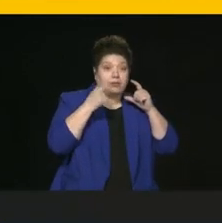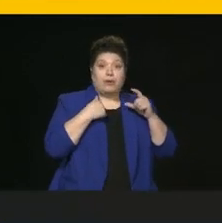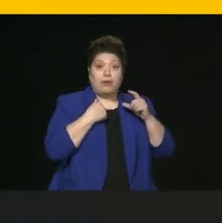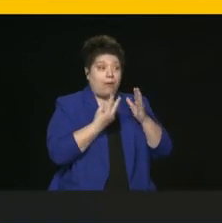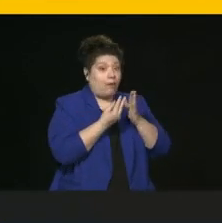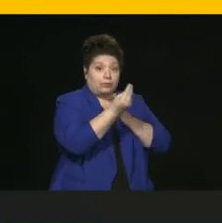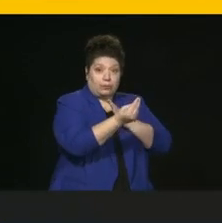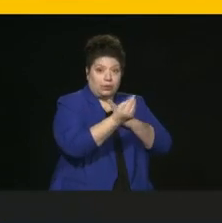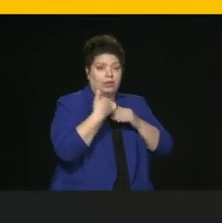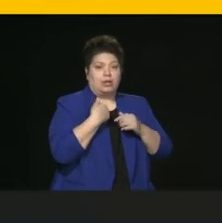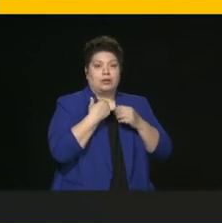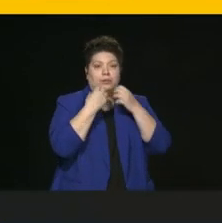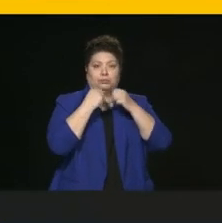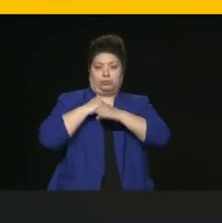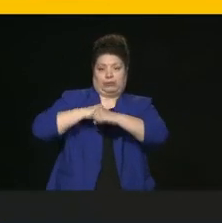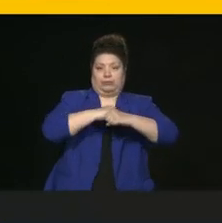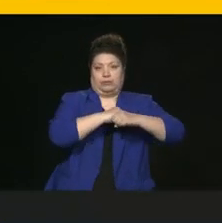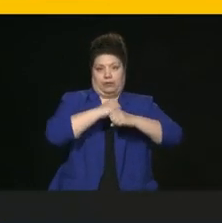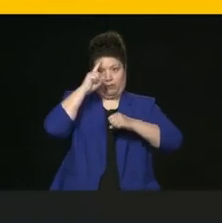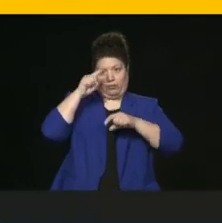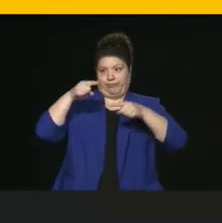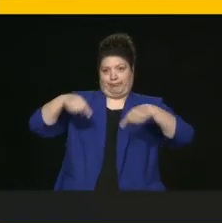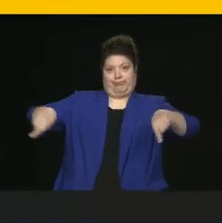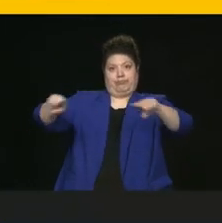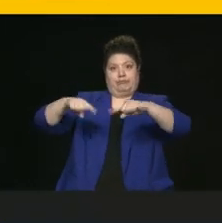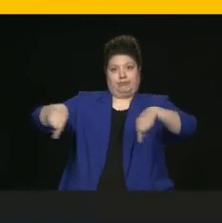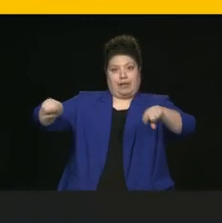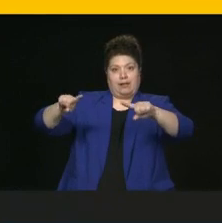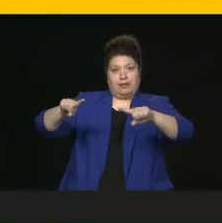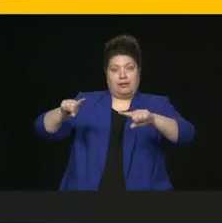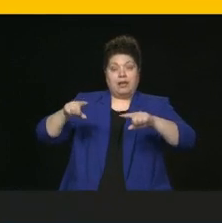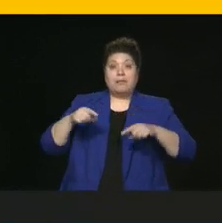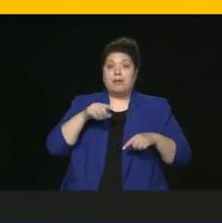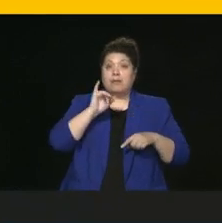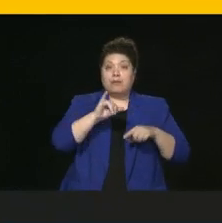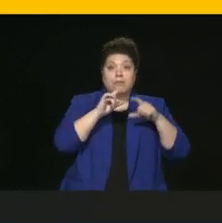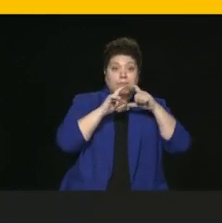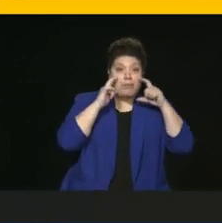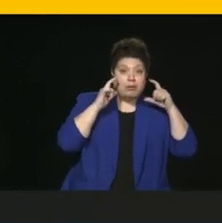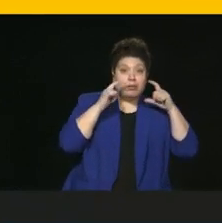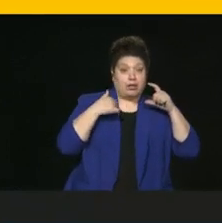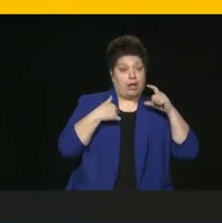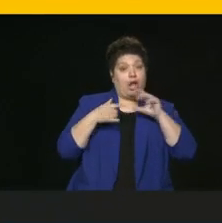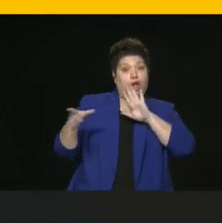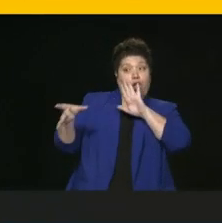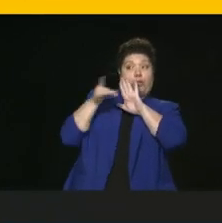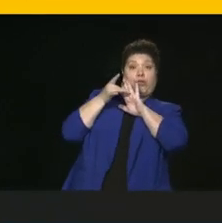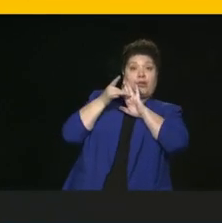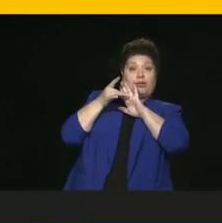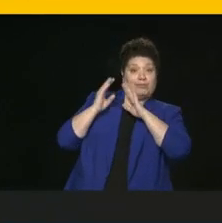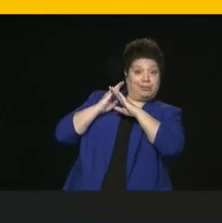ACTION THAT WE CAN TAKE TO